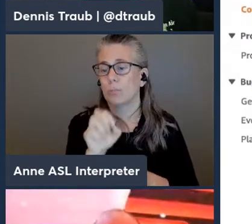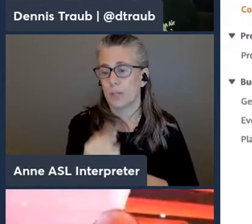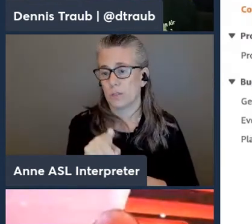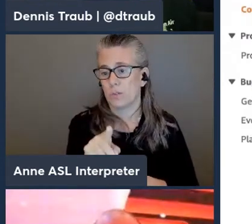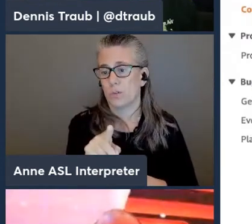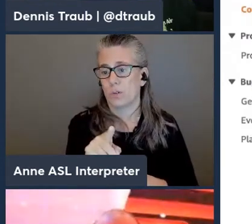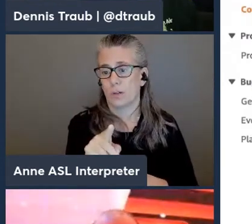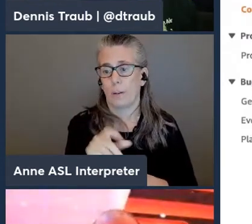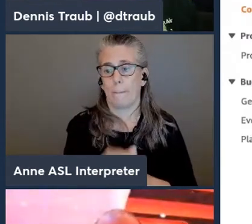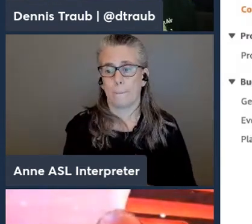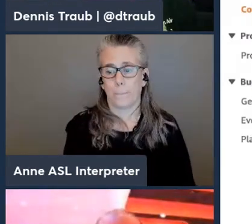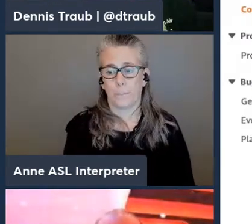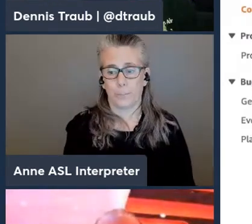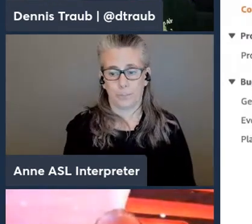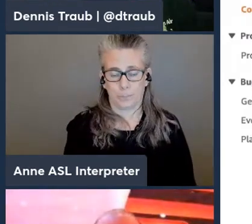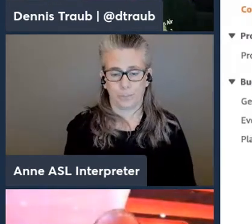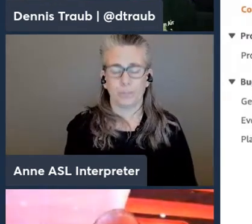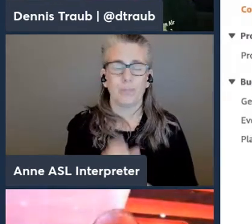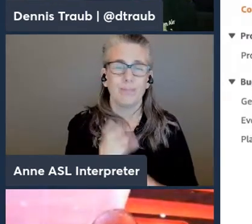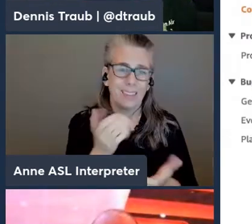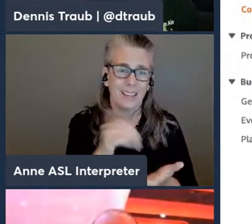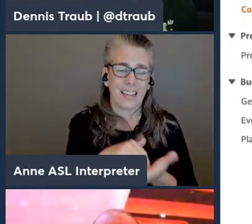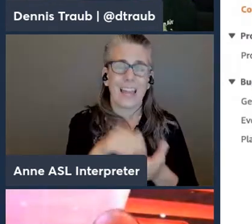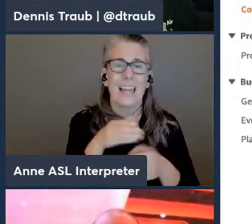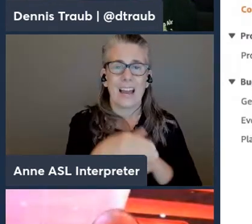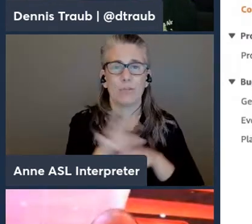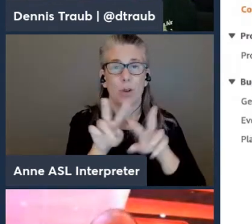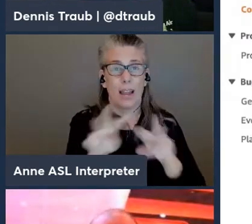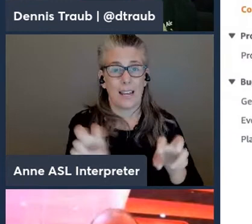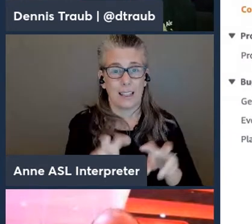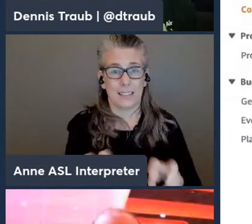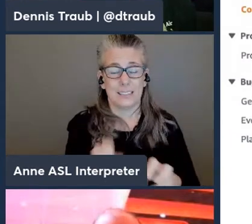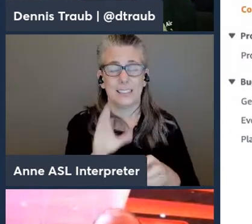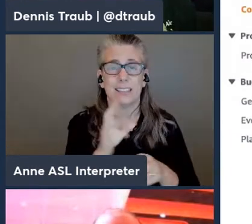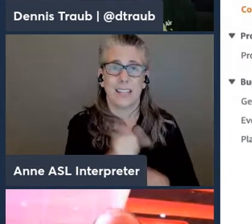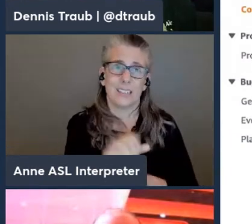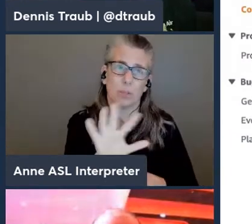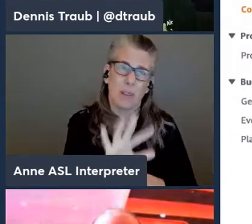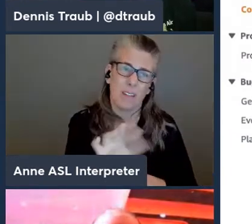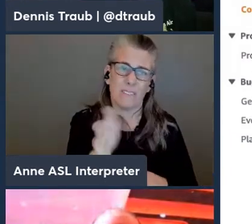it takes a five to 10 minutes, depending on the repository sizes and other factors. Right.